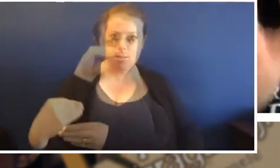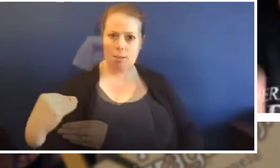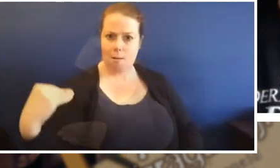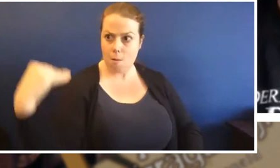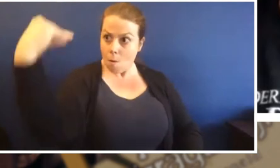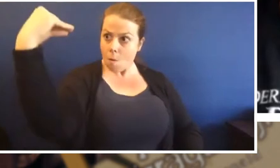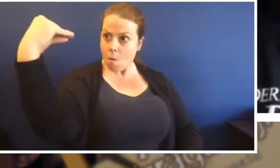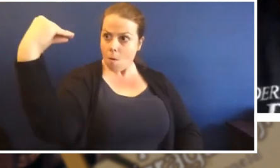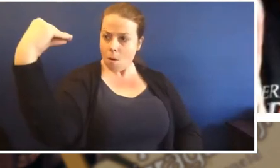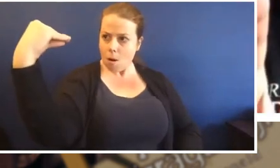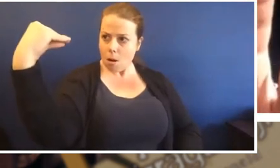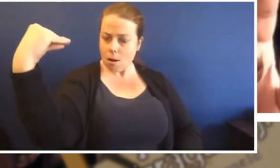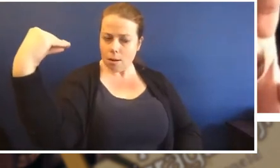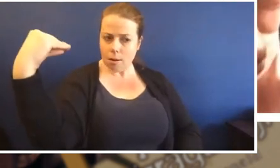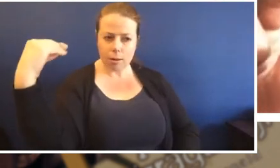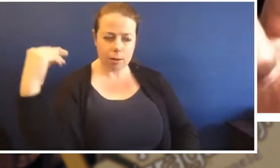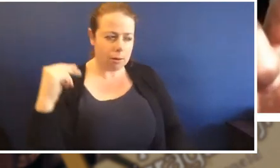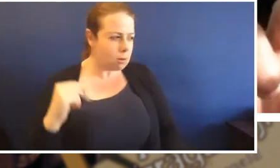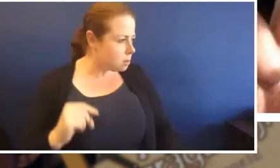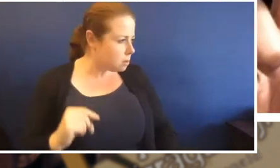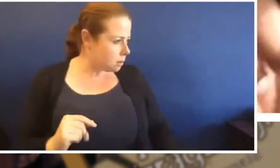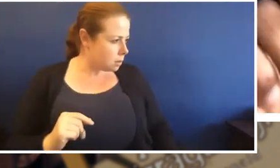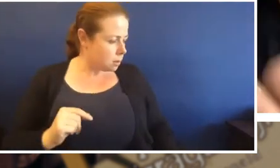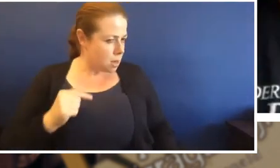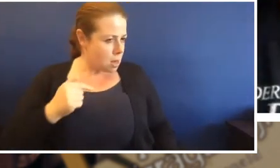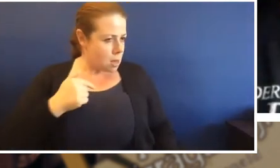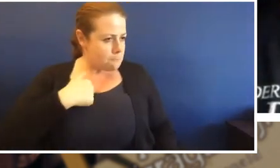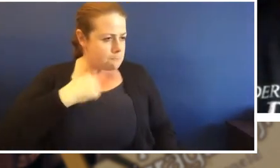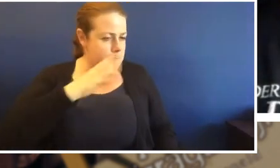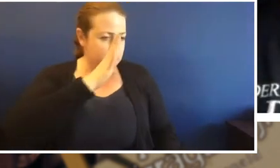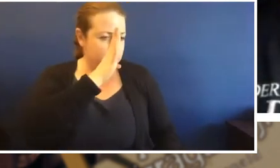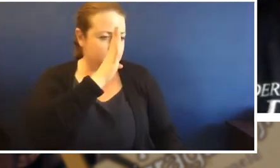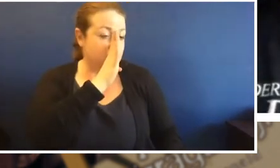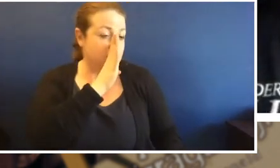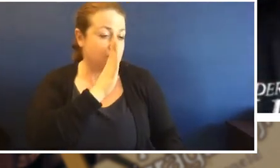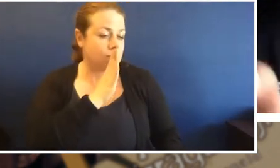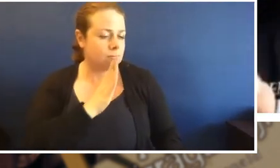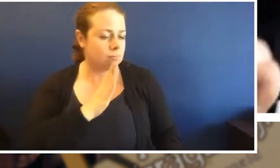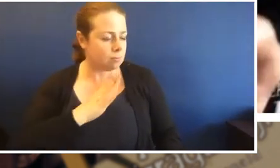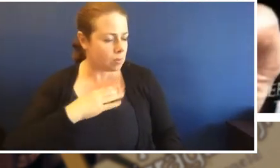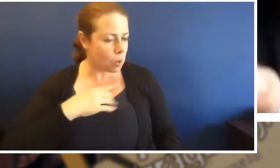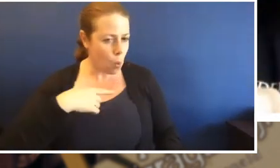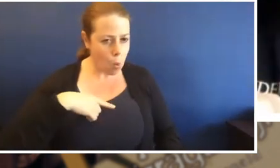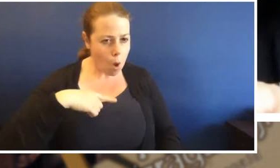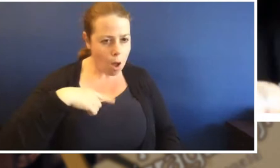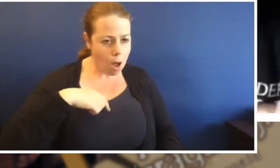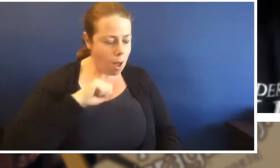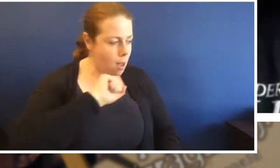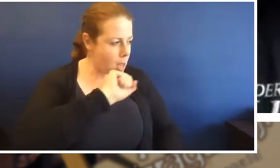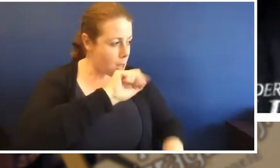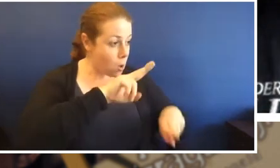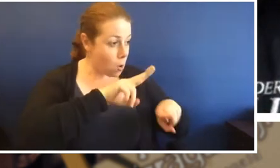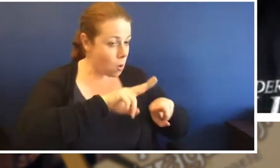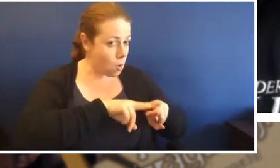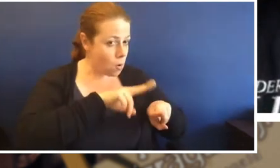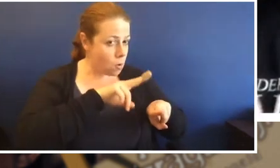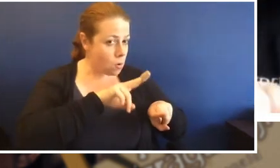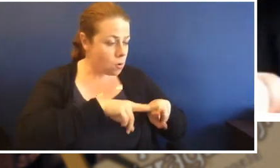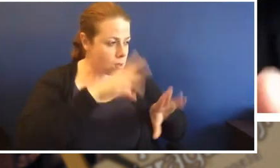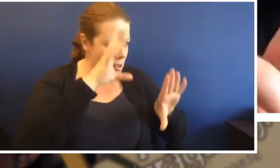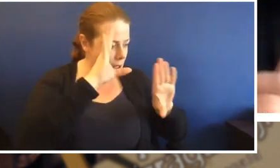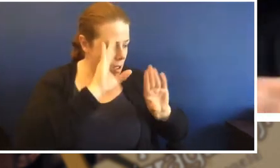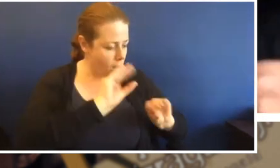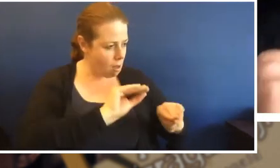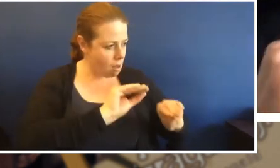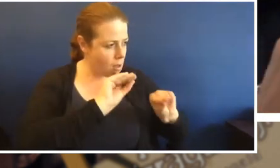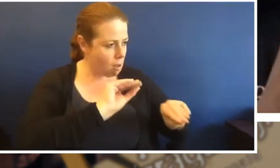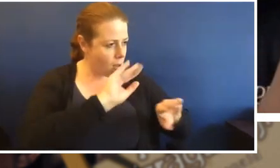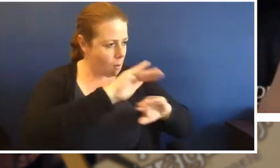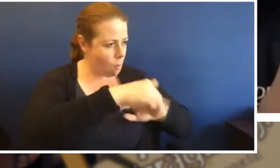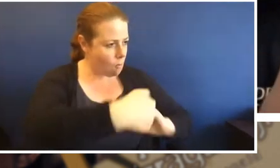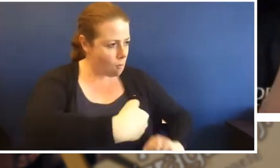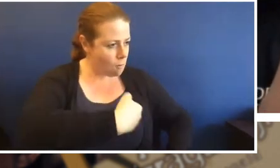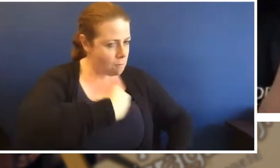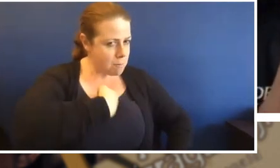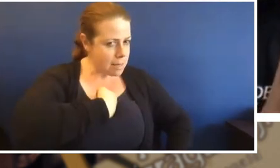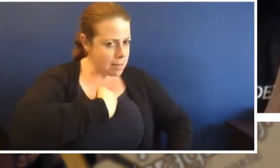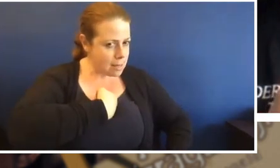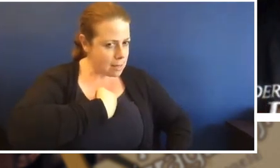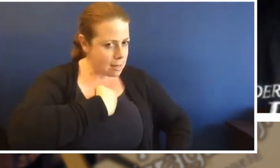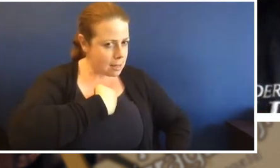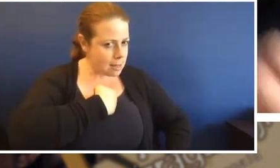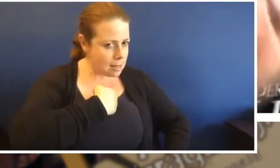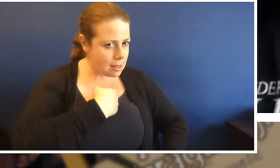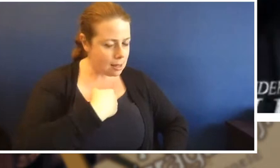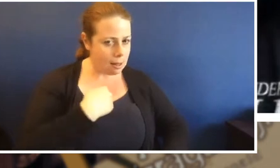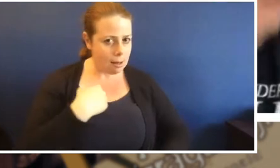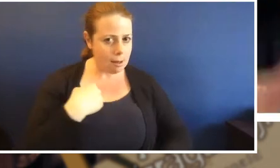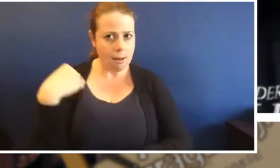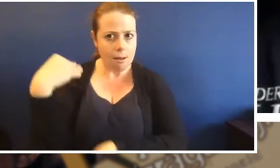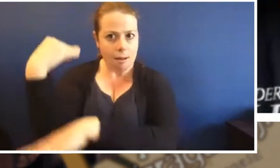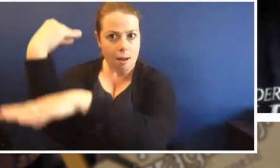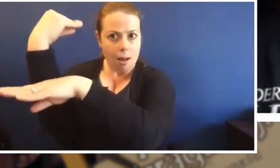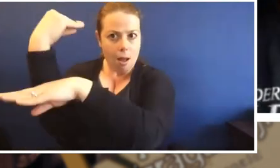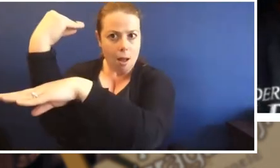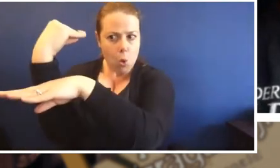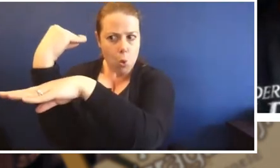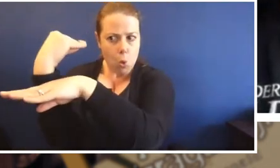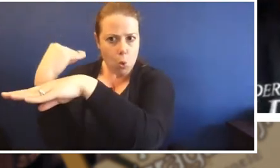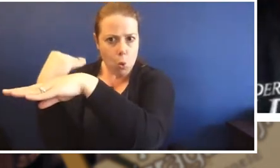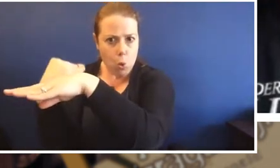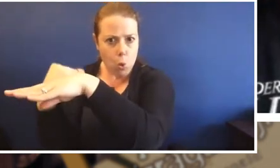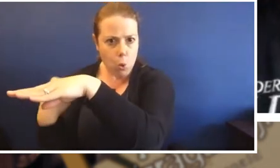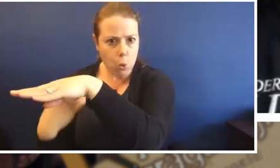he said, 'I'm so sad that you got a dad that told you about me.' Then he went back down in the water